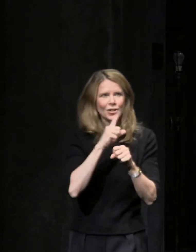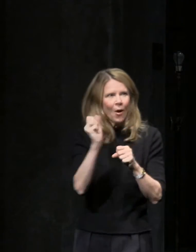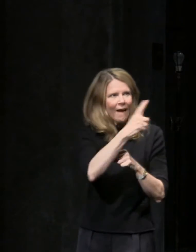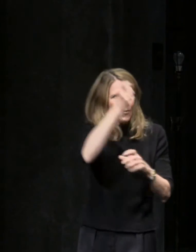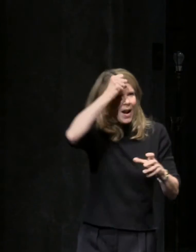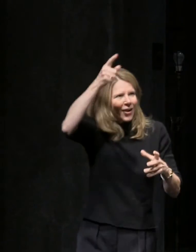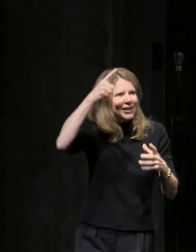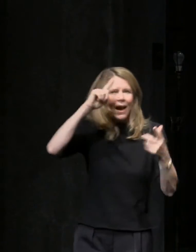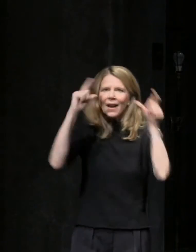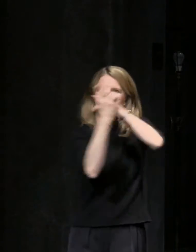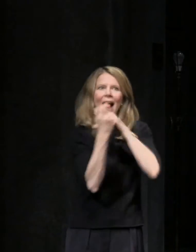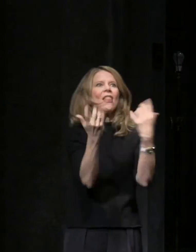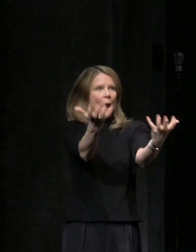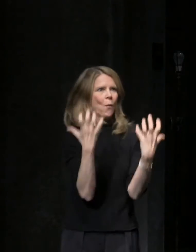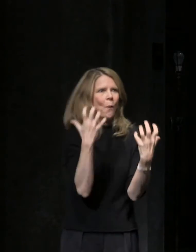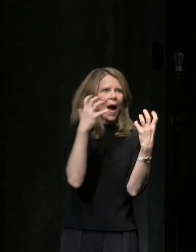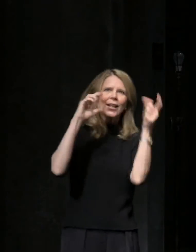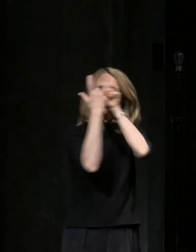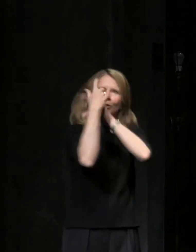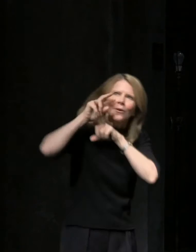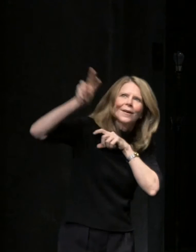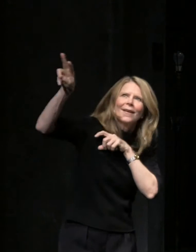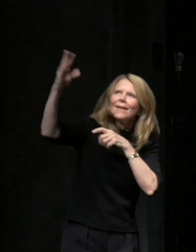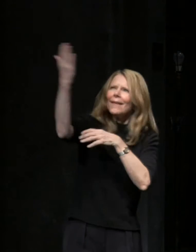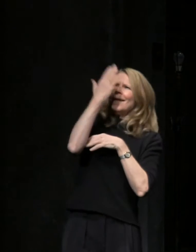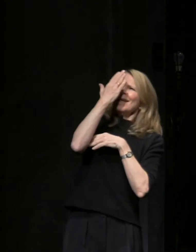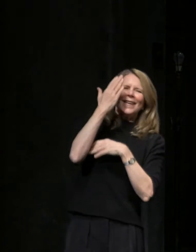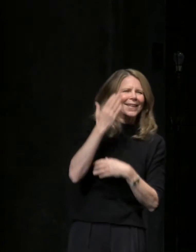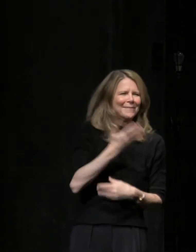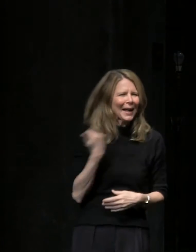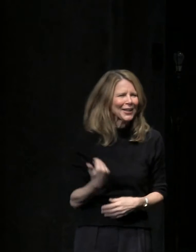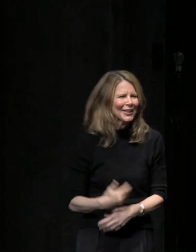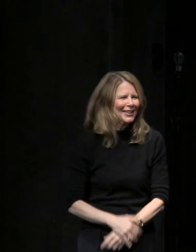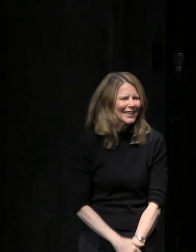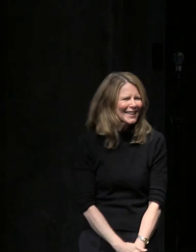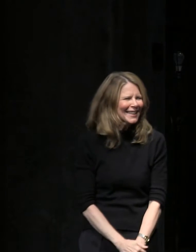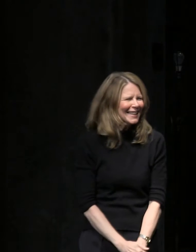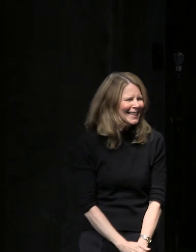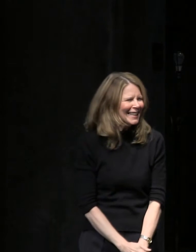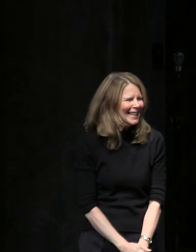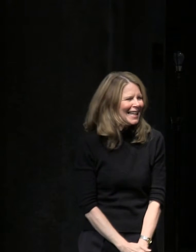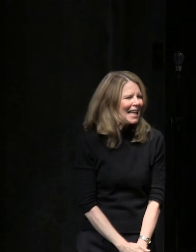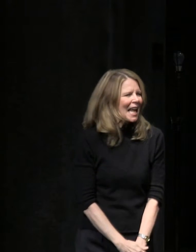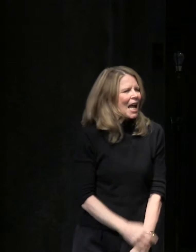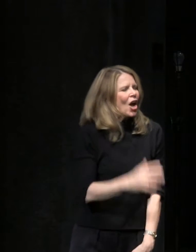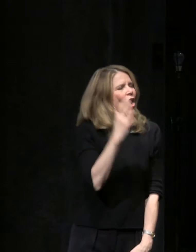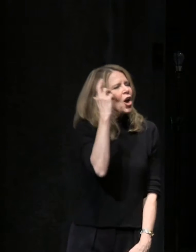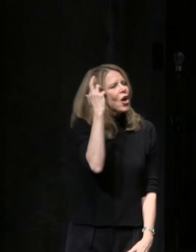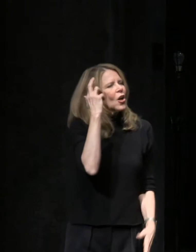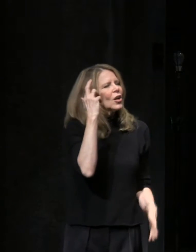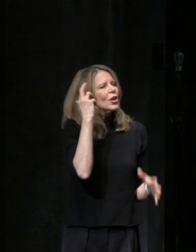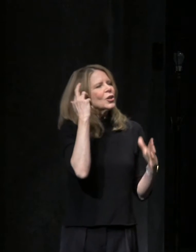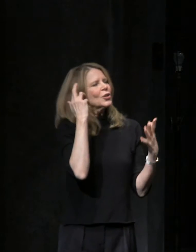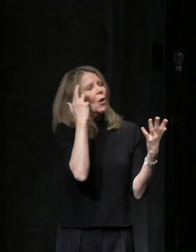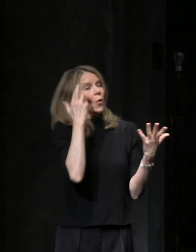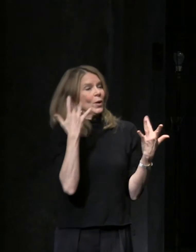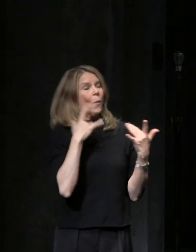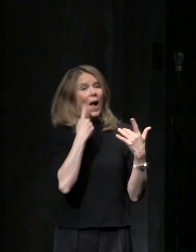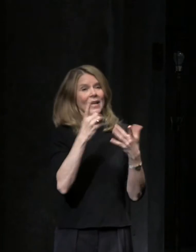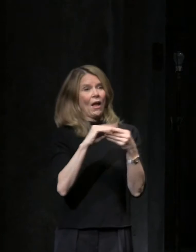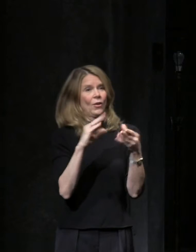got the joke. The reason I love the story is because it